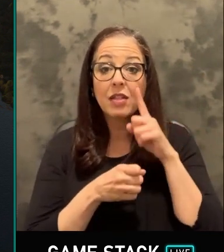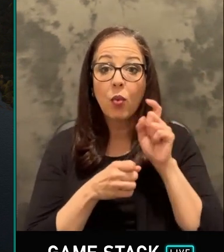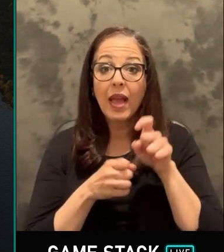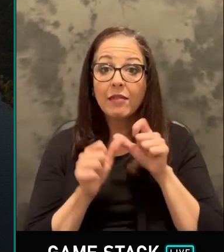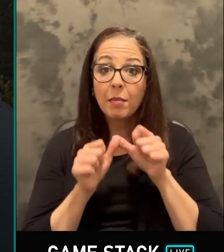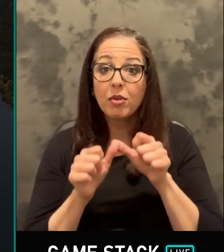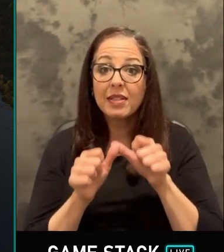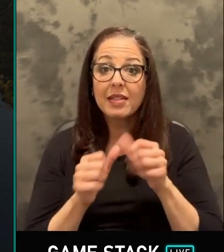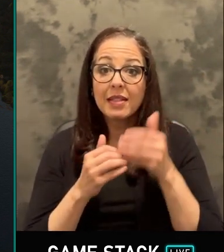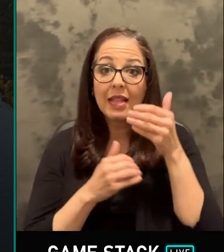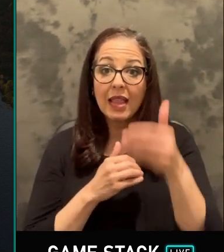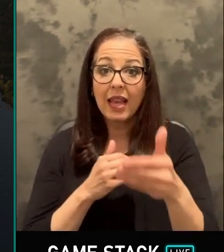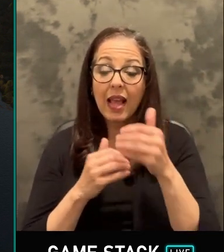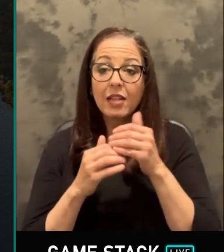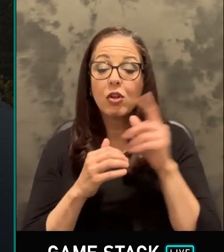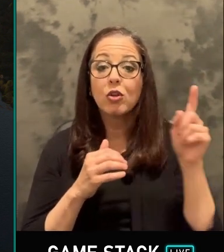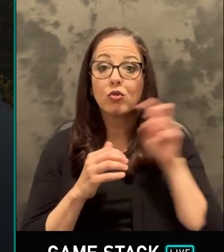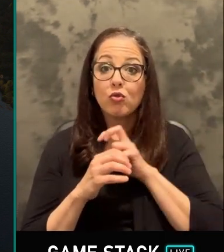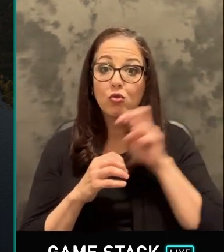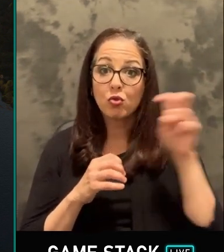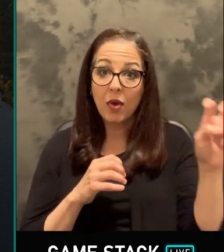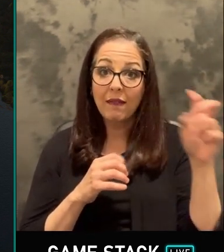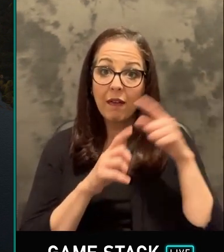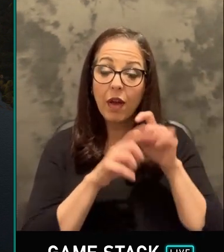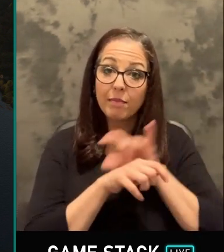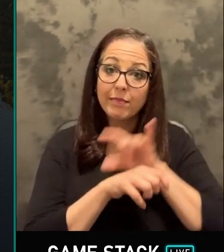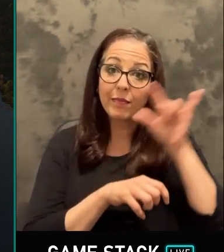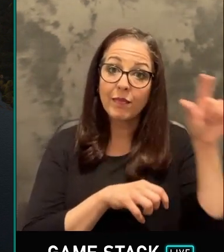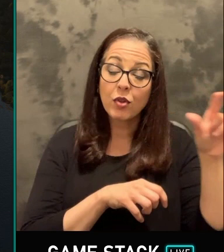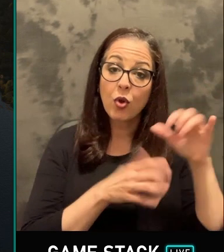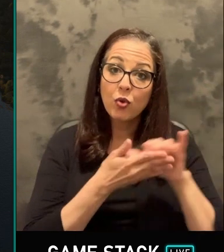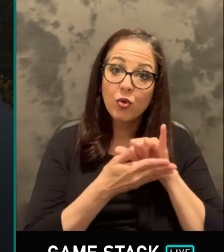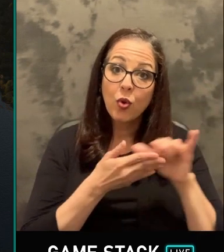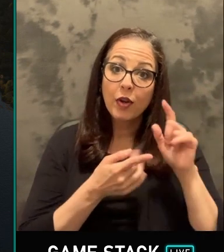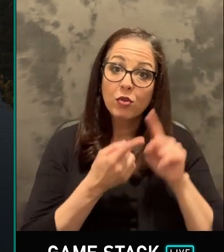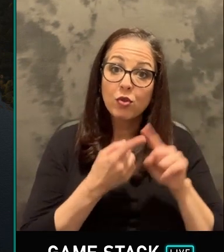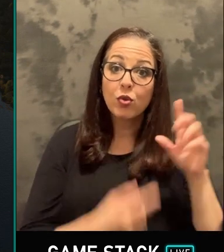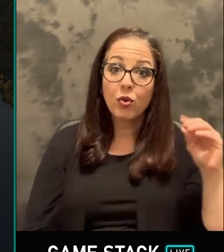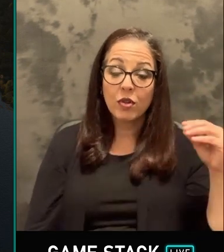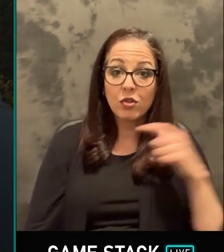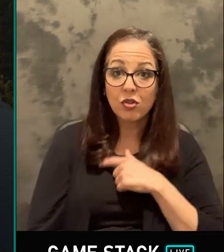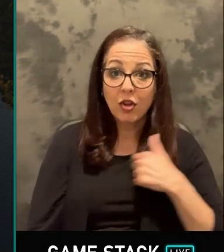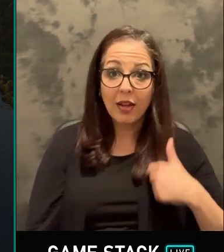for instance, from New York, to Beijing completely seamlessly. We also wanted to have no